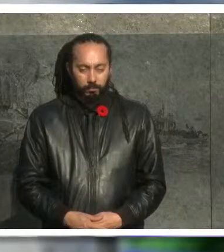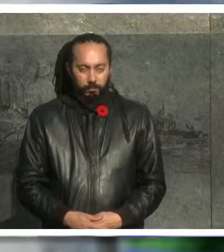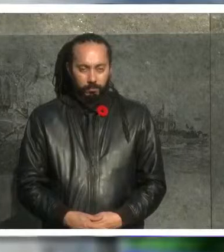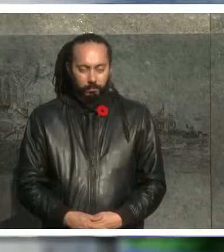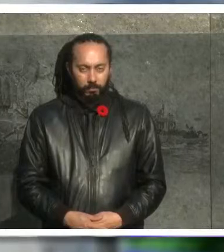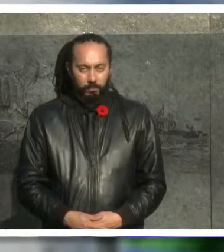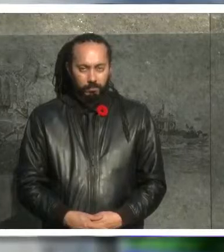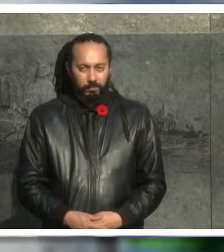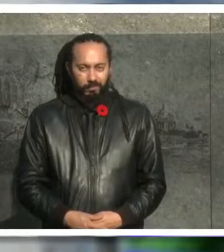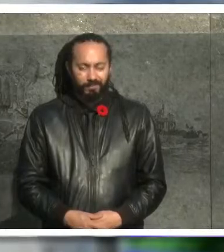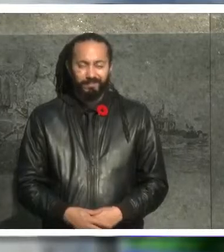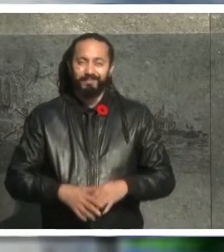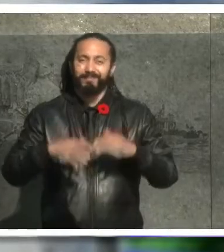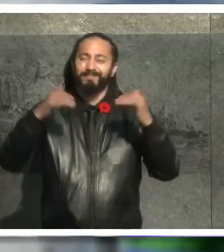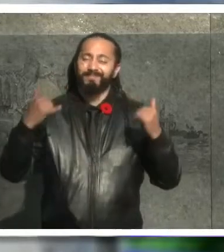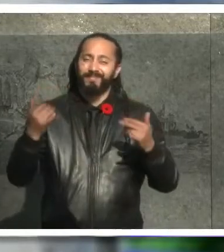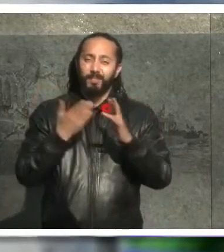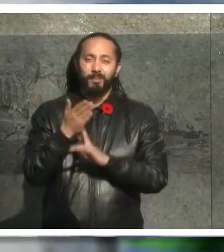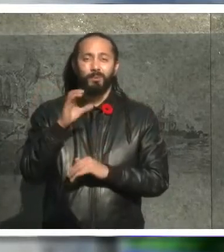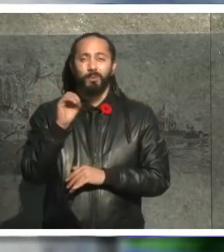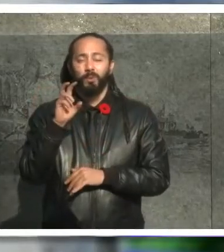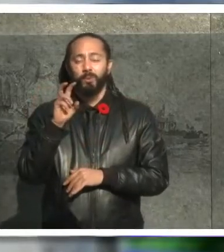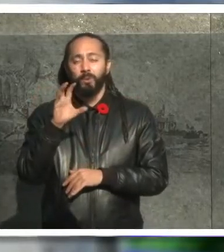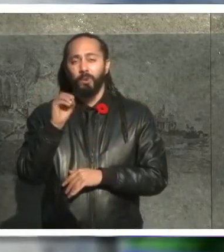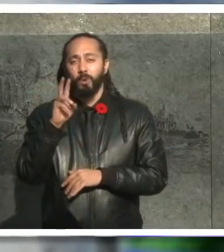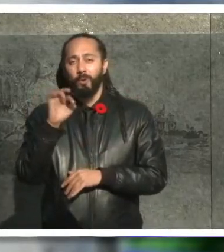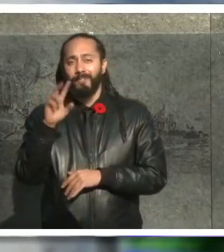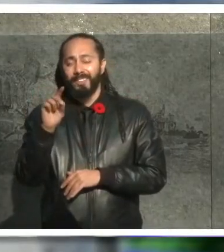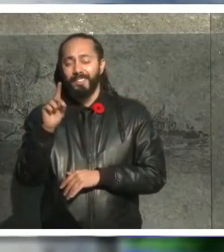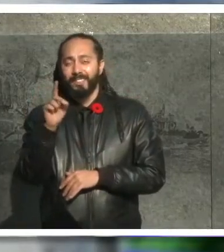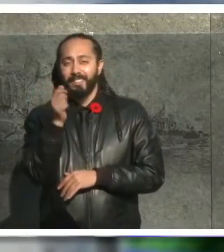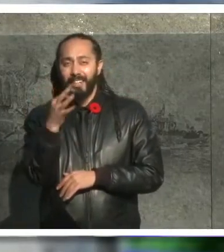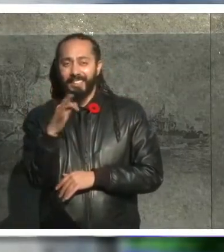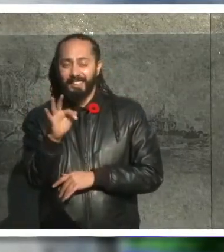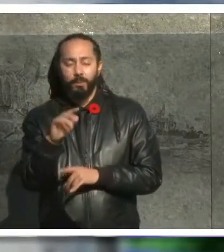But we cannot gather in groups to remember the sacrifice